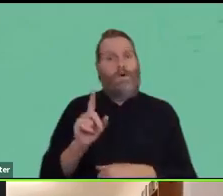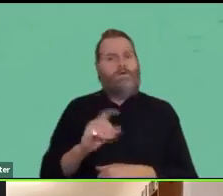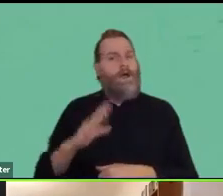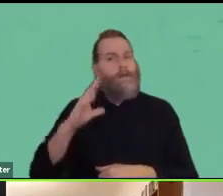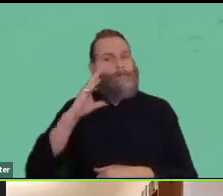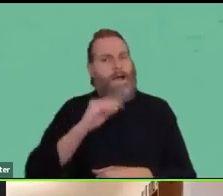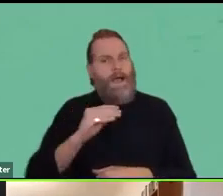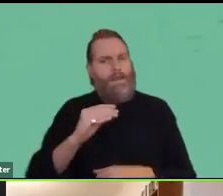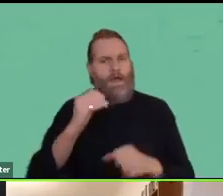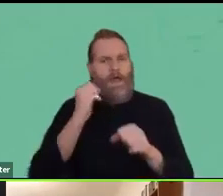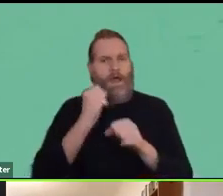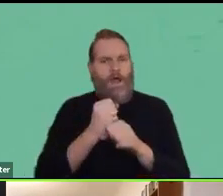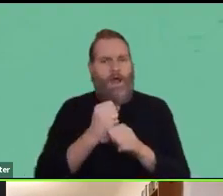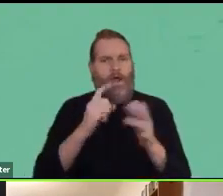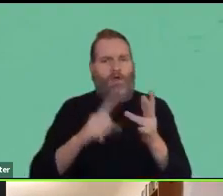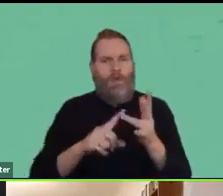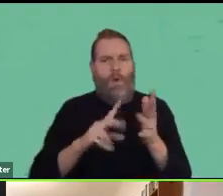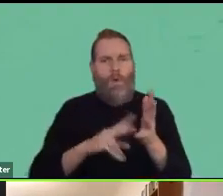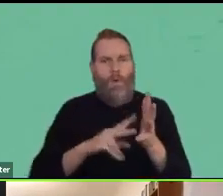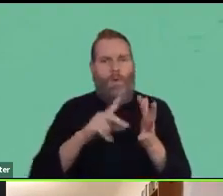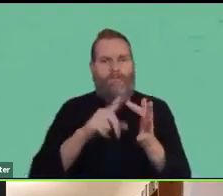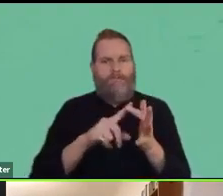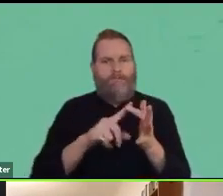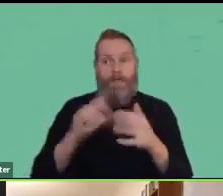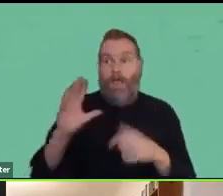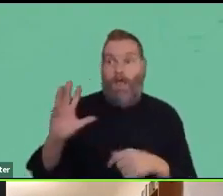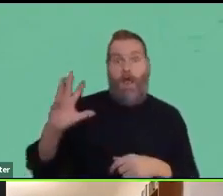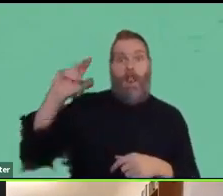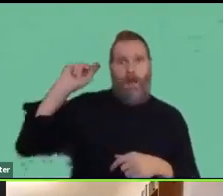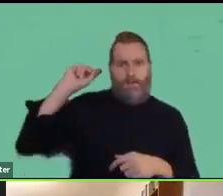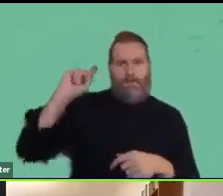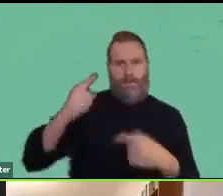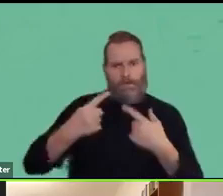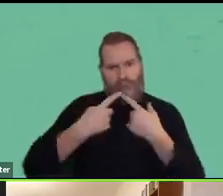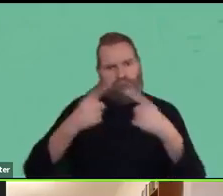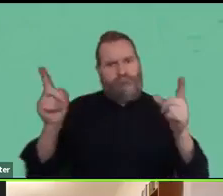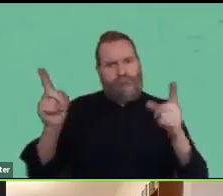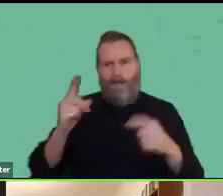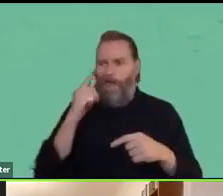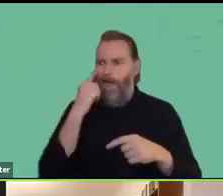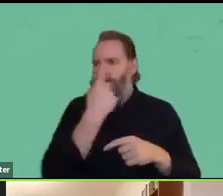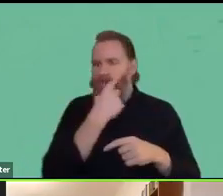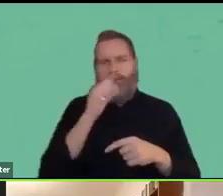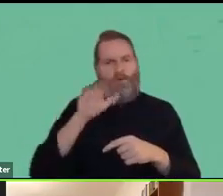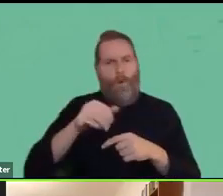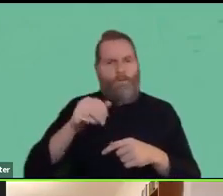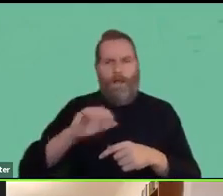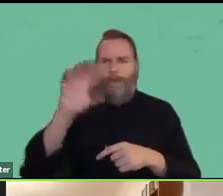week um to the public accounts committee I think it was and we had briefed our MPs and one of the